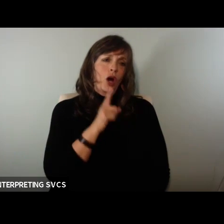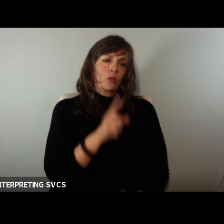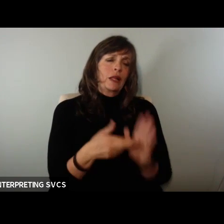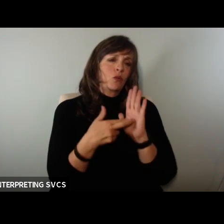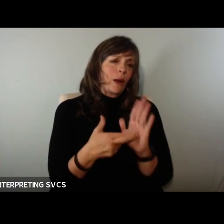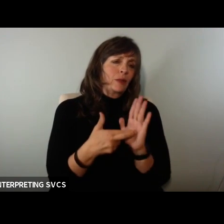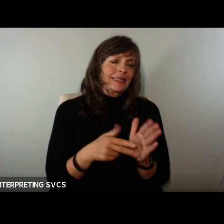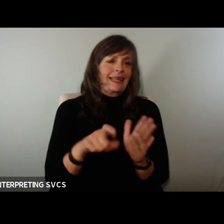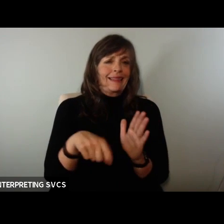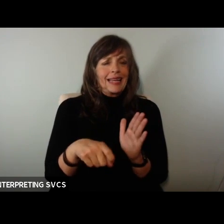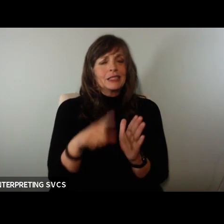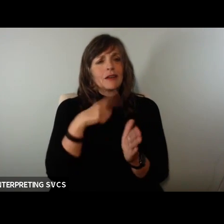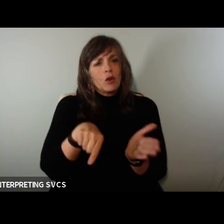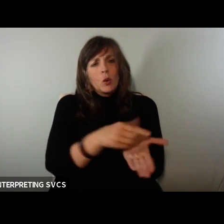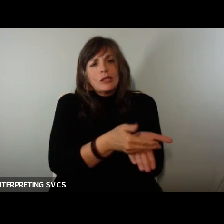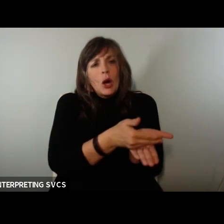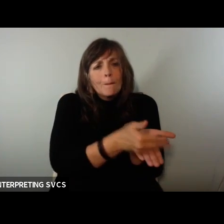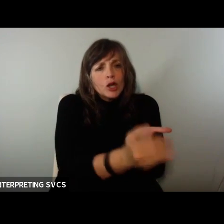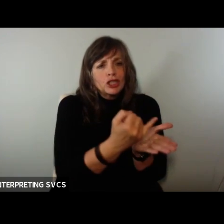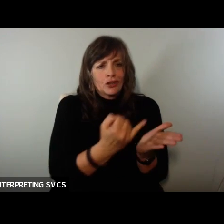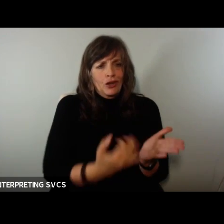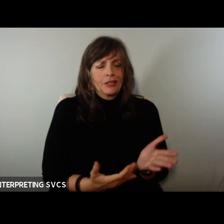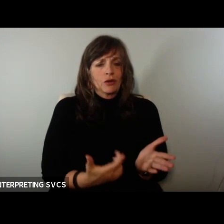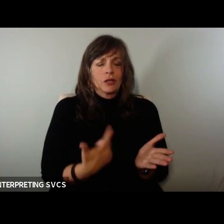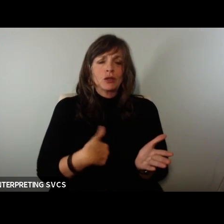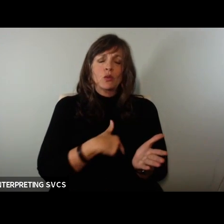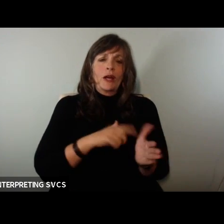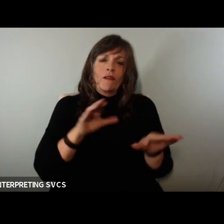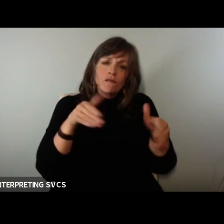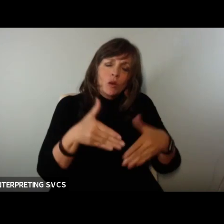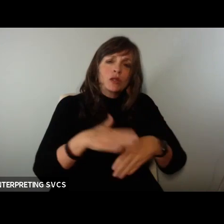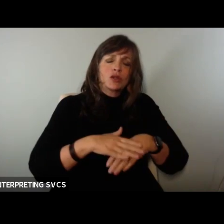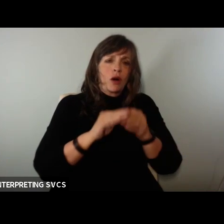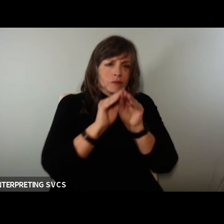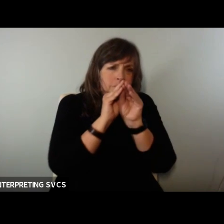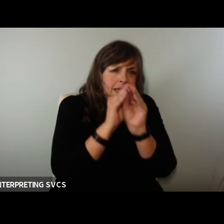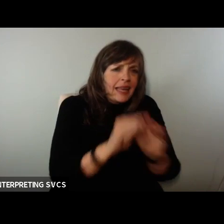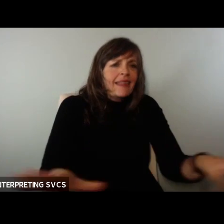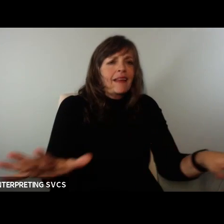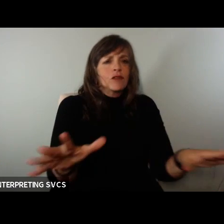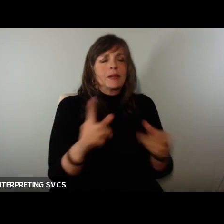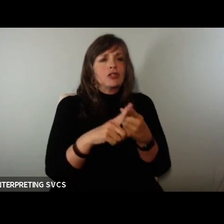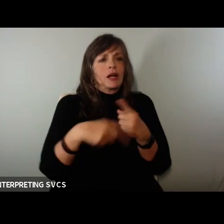So we really are focusing on getting the word out to our black indigenous people of color,